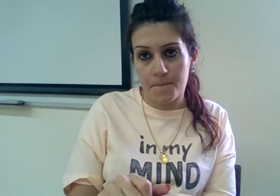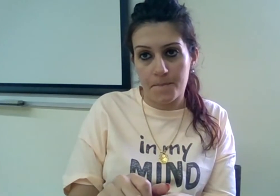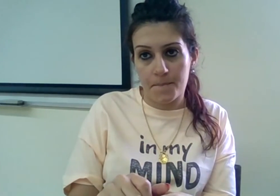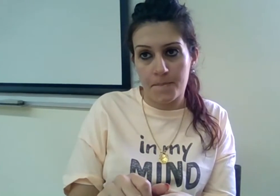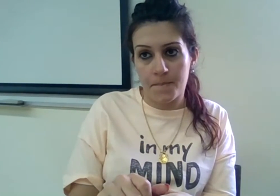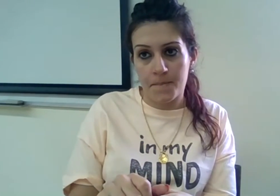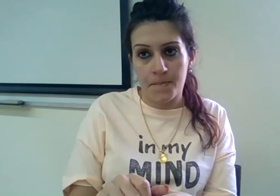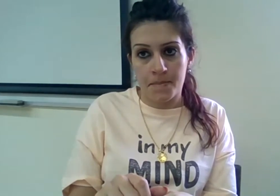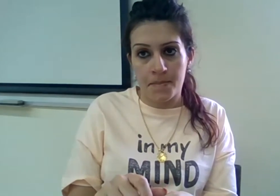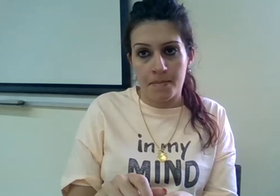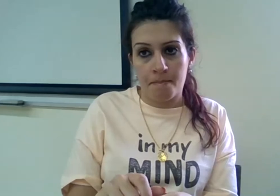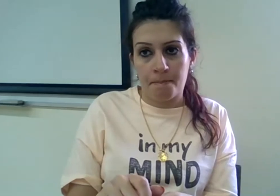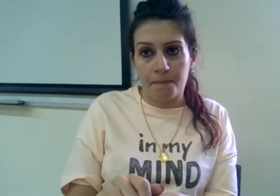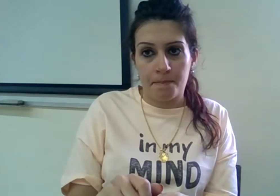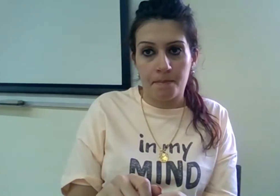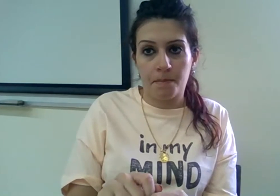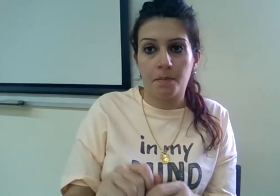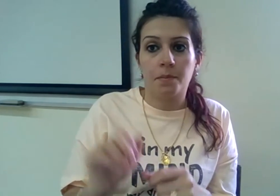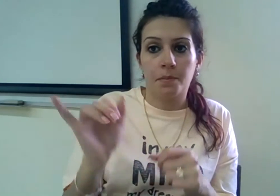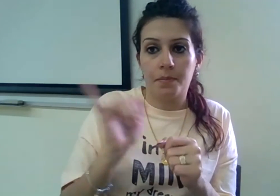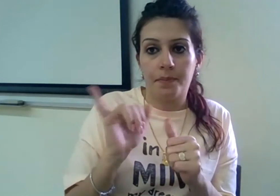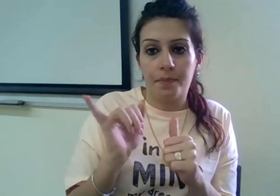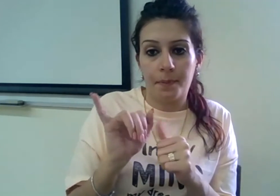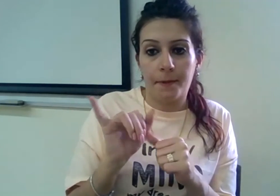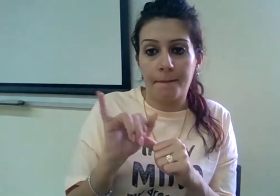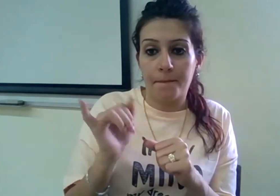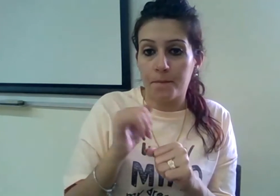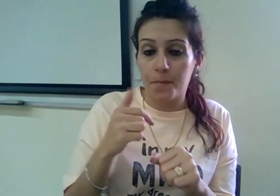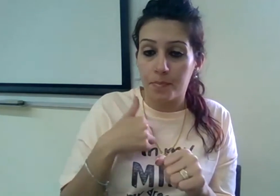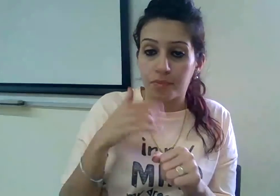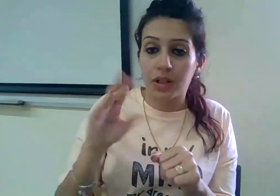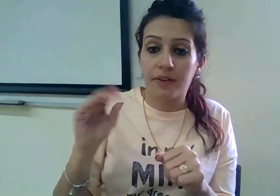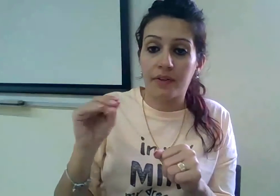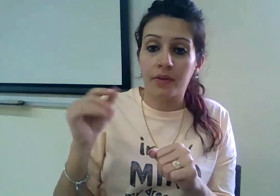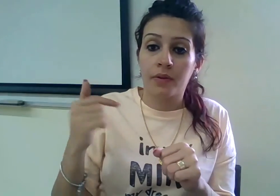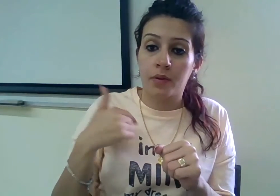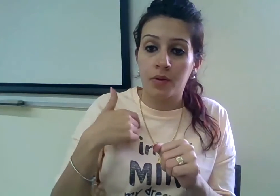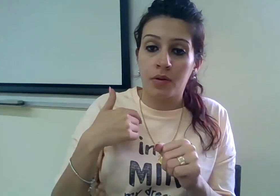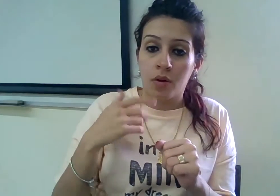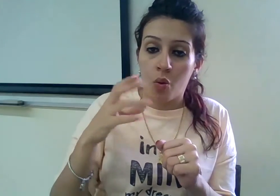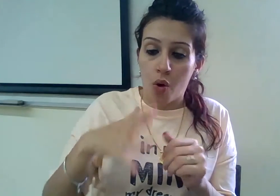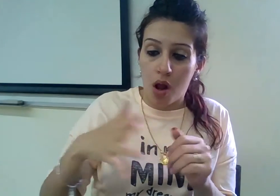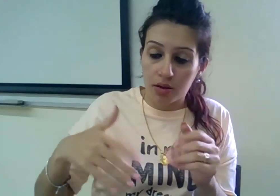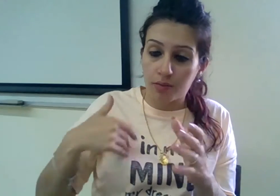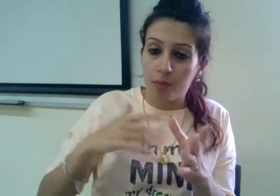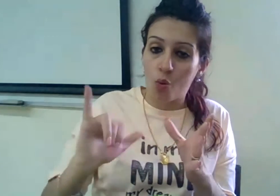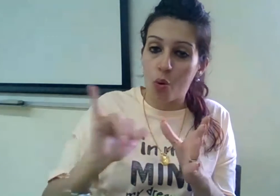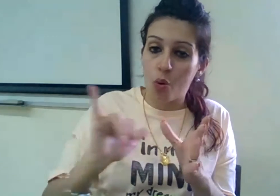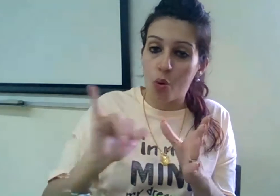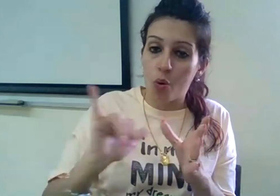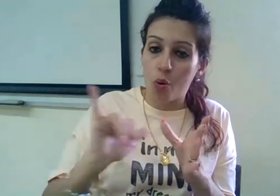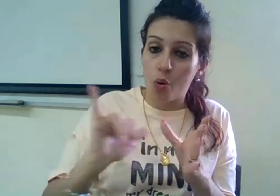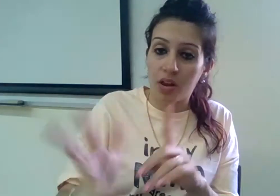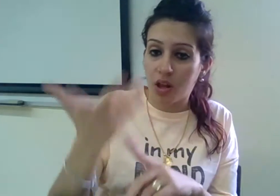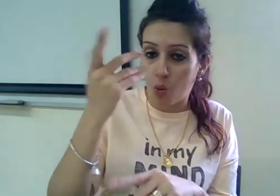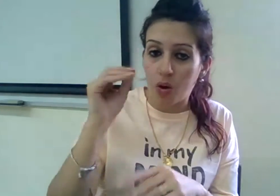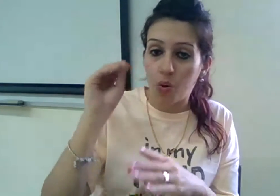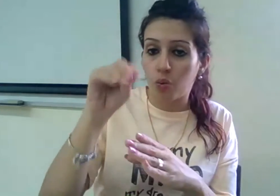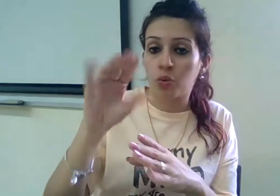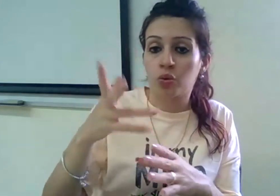of Education, who also commented by saying that the Ministry of Education is taking psychosocial support for children very seriously,